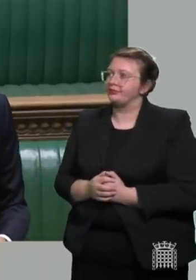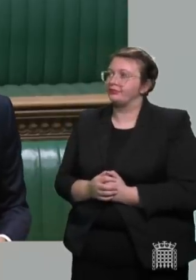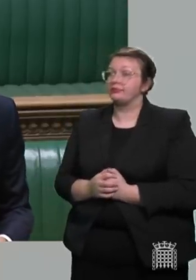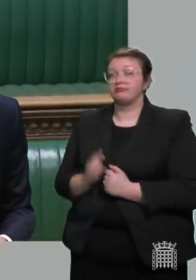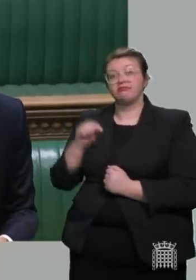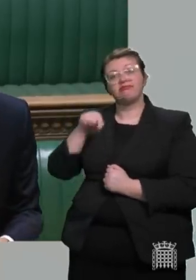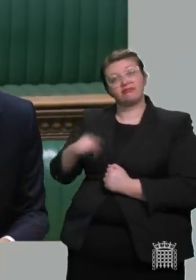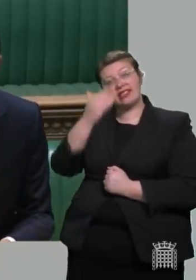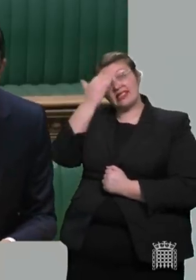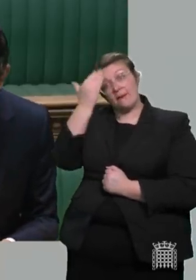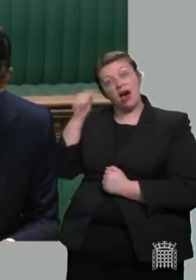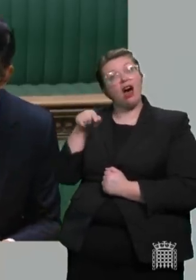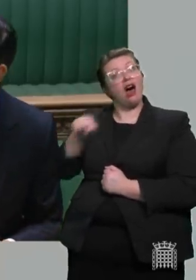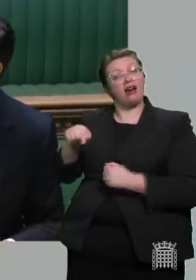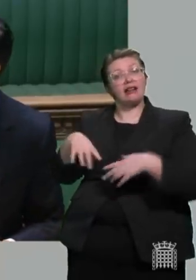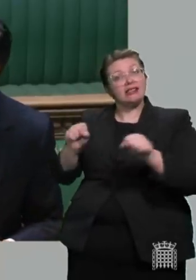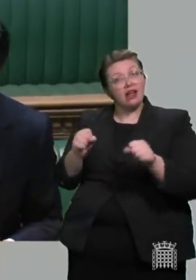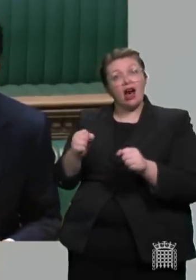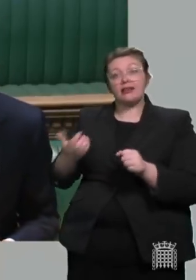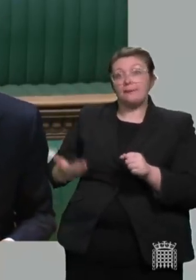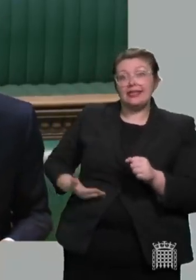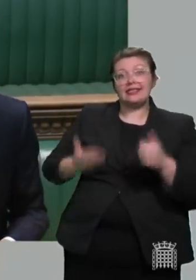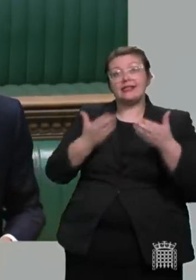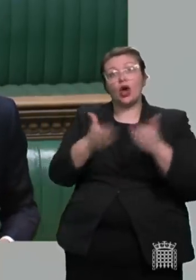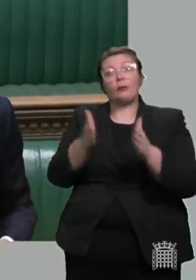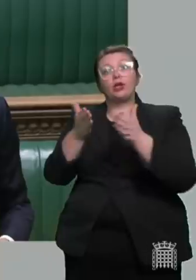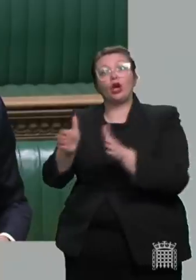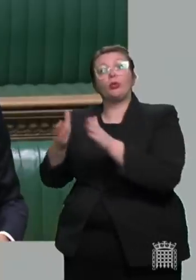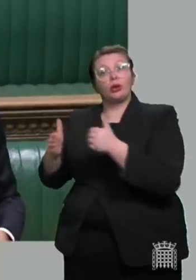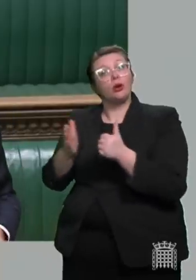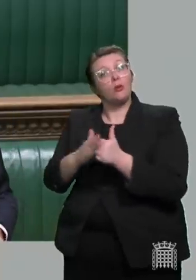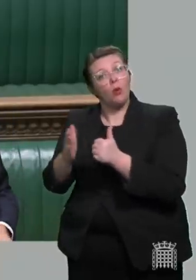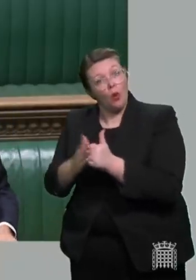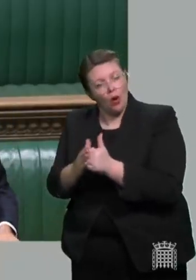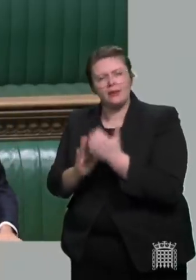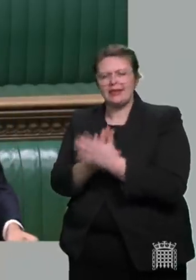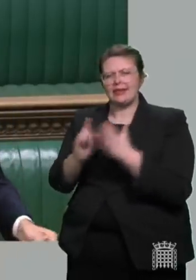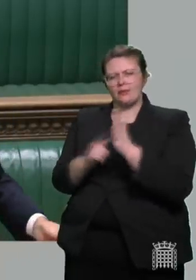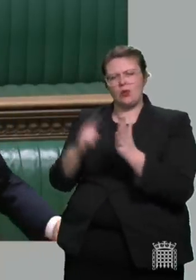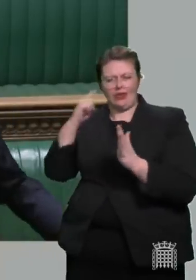it is fair to target our support towards those most affected by the pandemic,